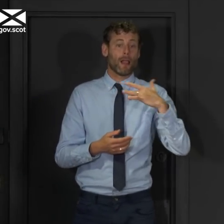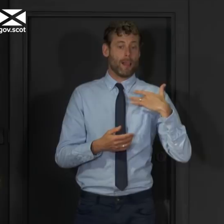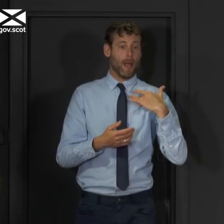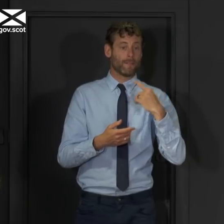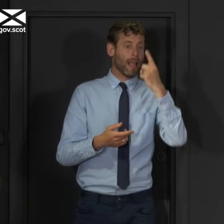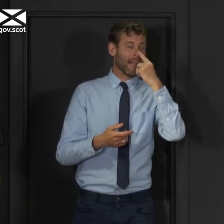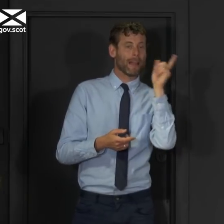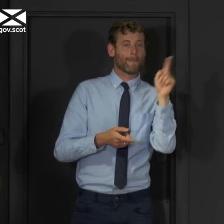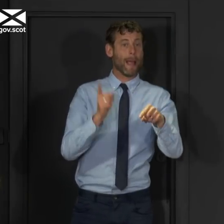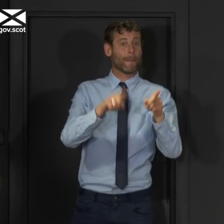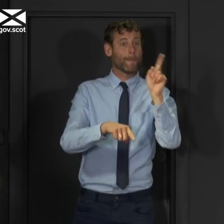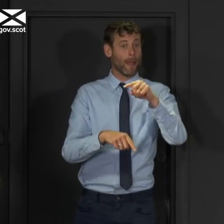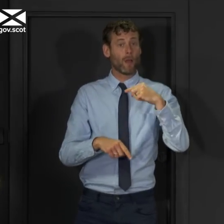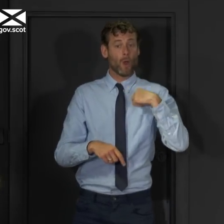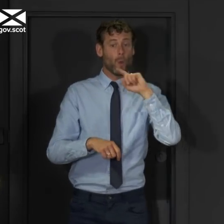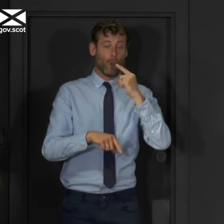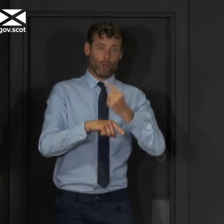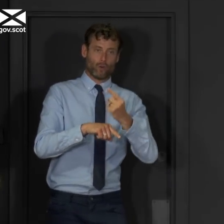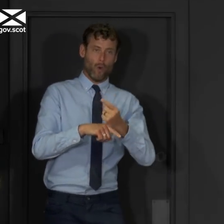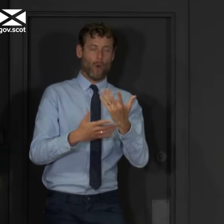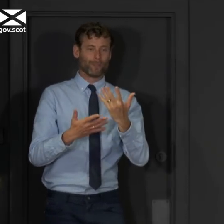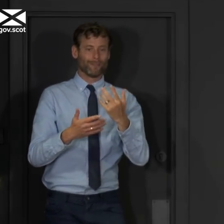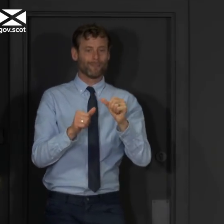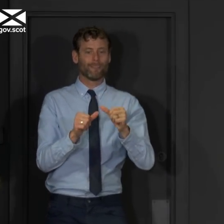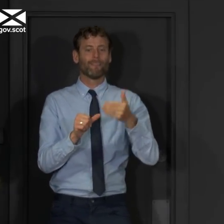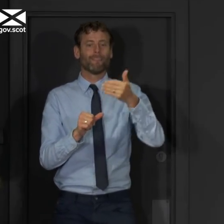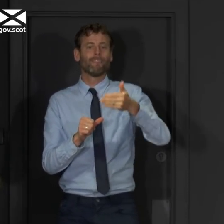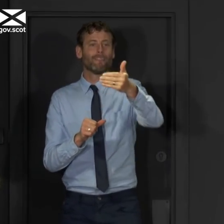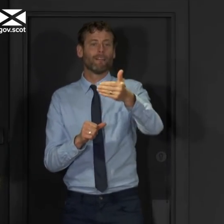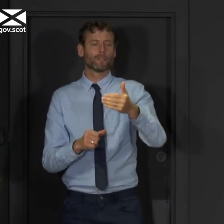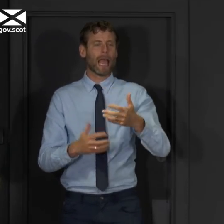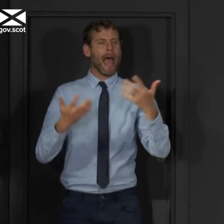talk about from these platforms in the weeks ahead will be what we are doing to support